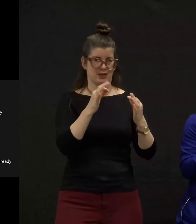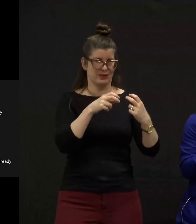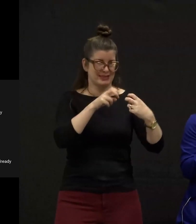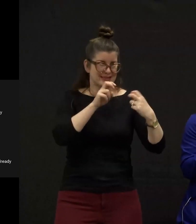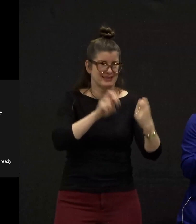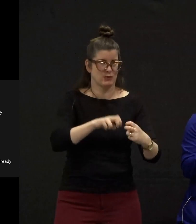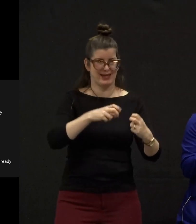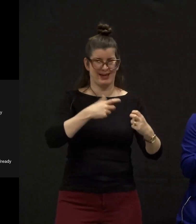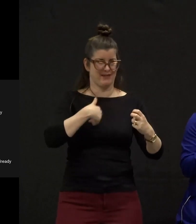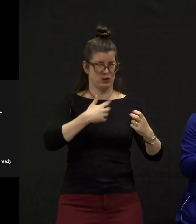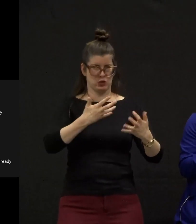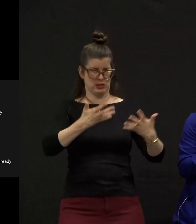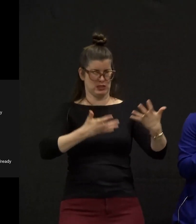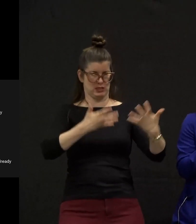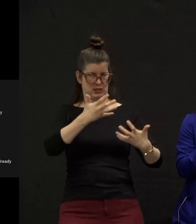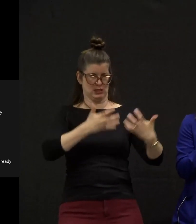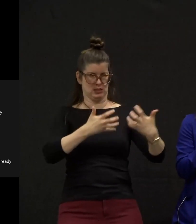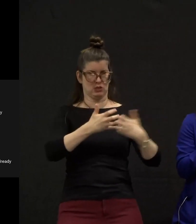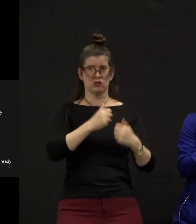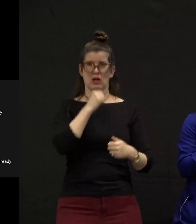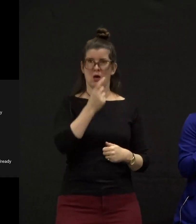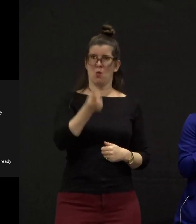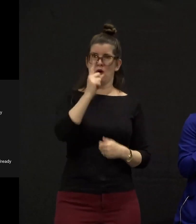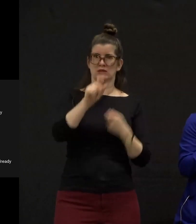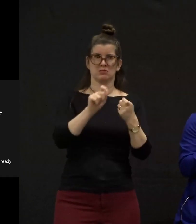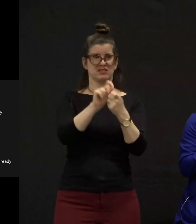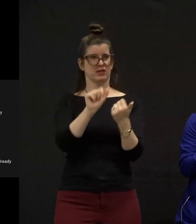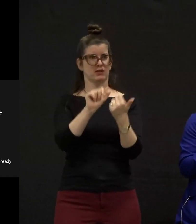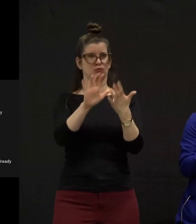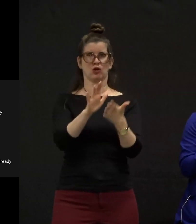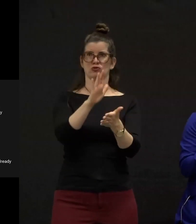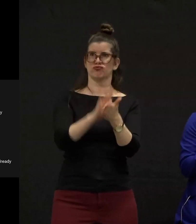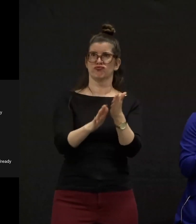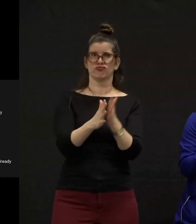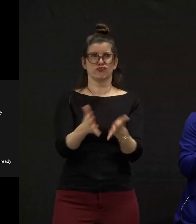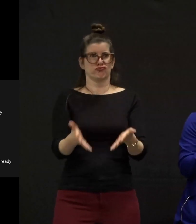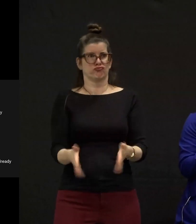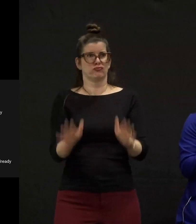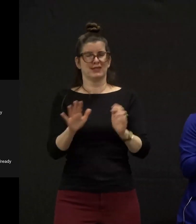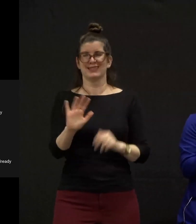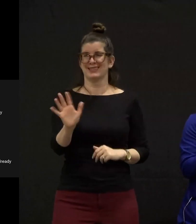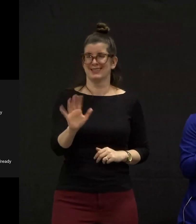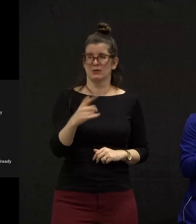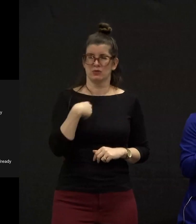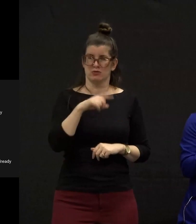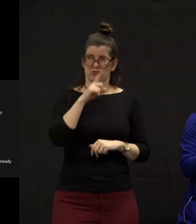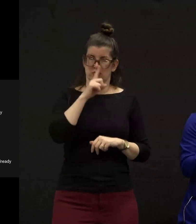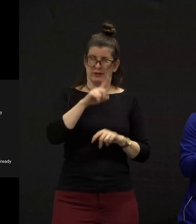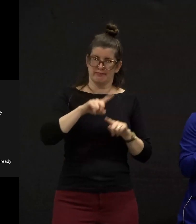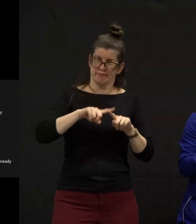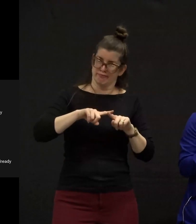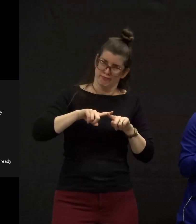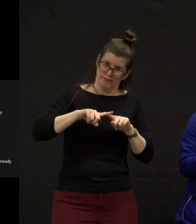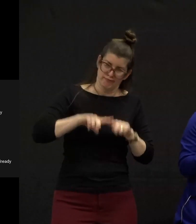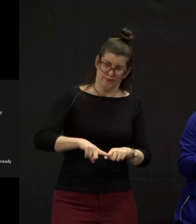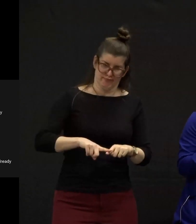There's not any one way to have these conversations. That's why we rely so heavily on our own clinical judgment,